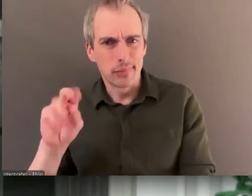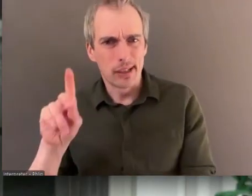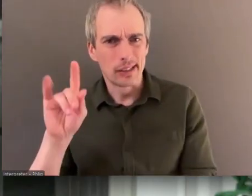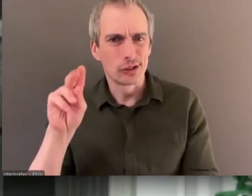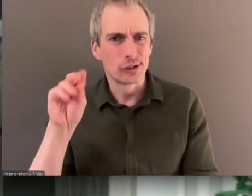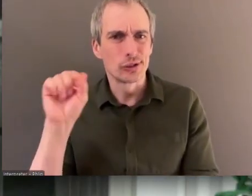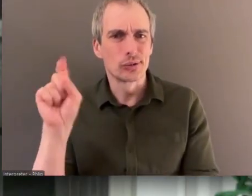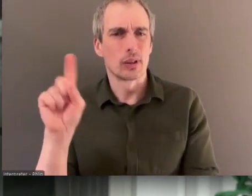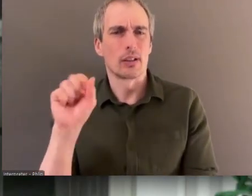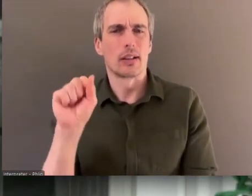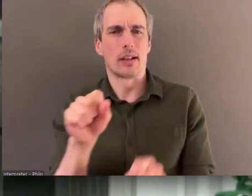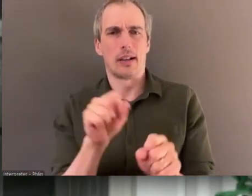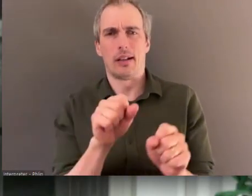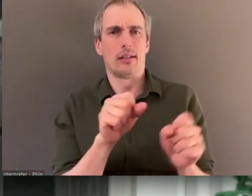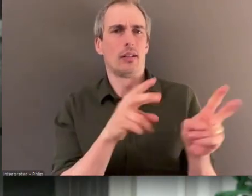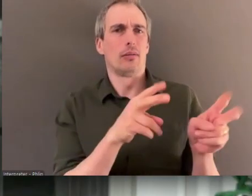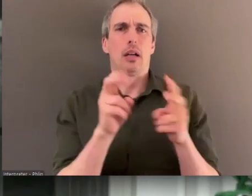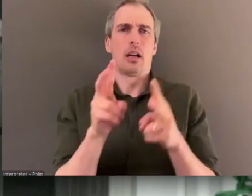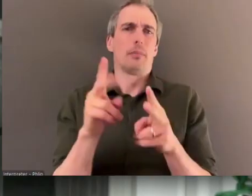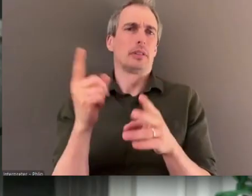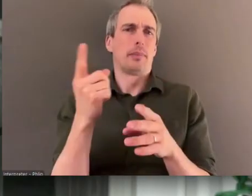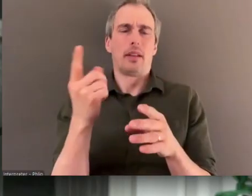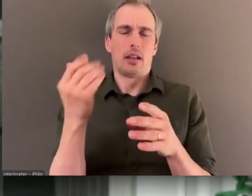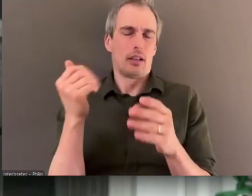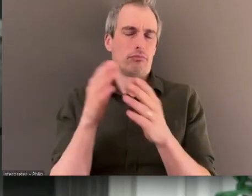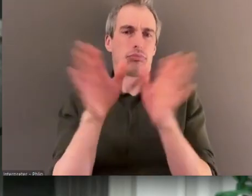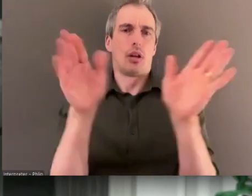and last name to as narrow as social security numbers.